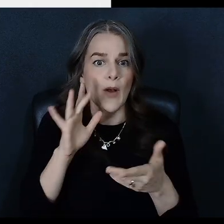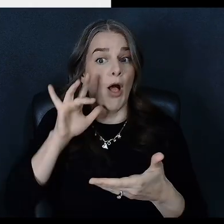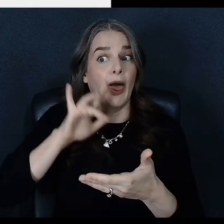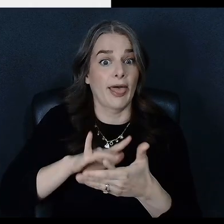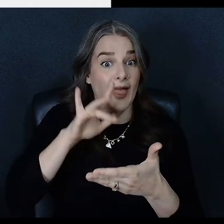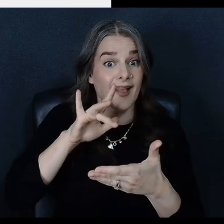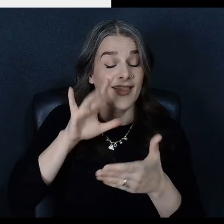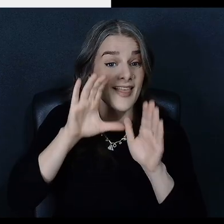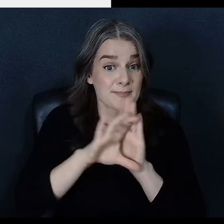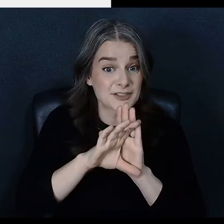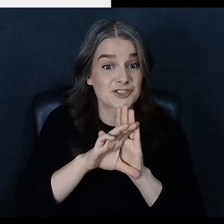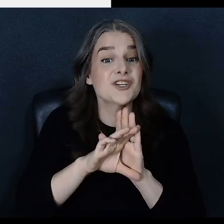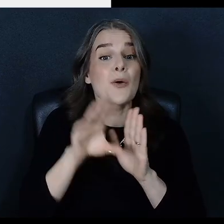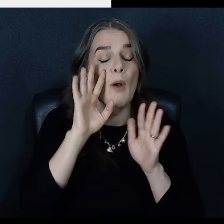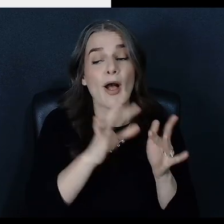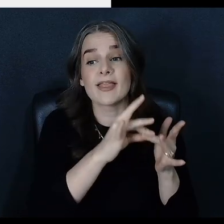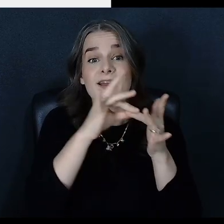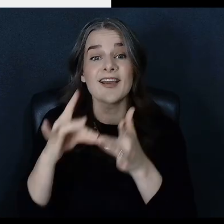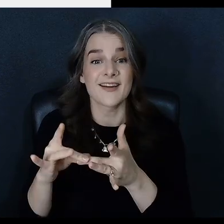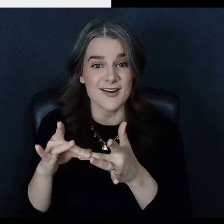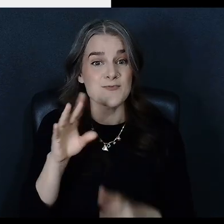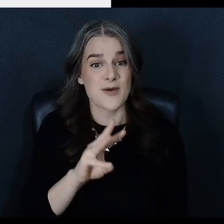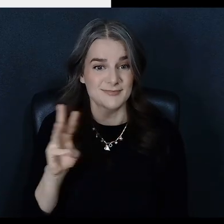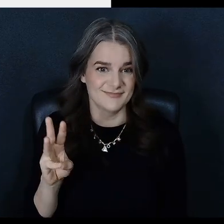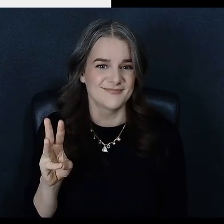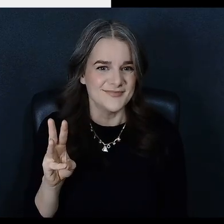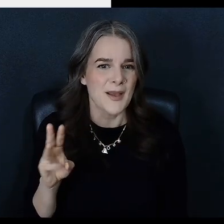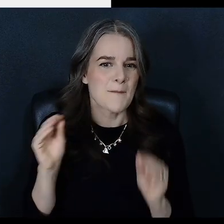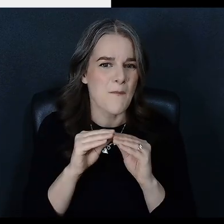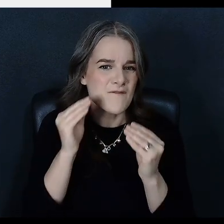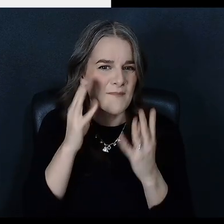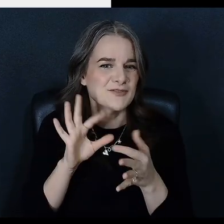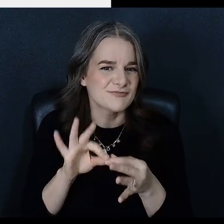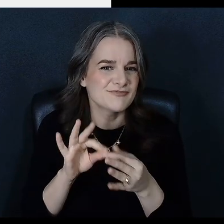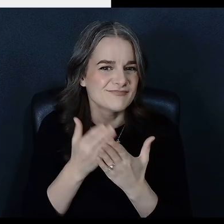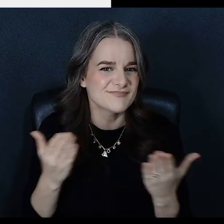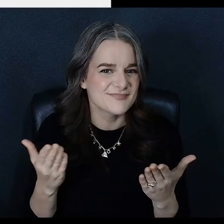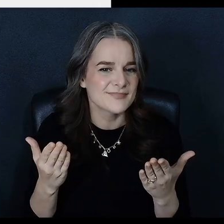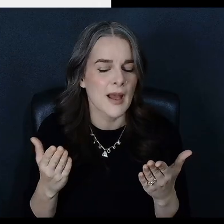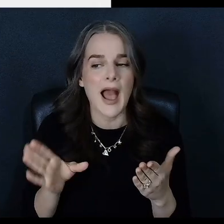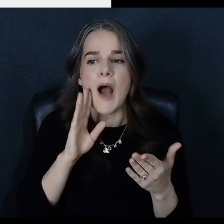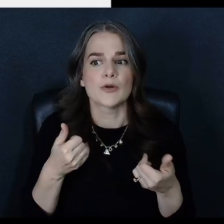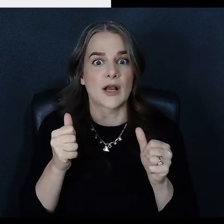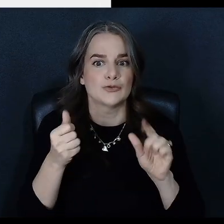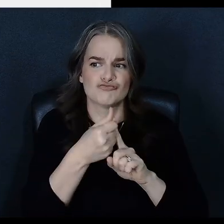that you can get more information about that device. I'll do my best to explain them as we're here, but I do recognize that we're kind